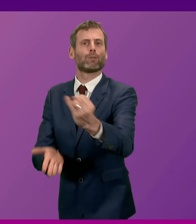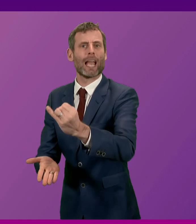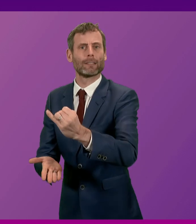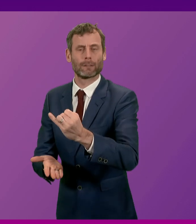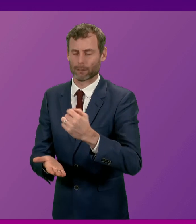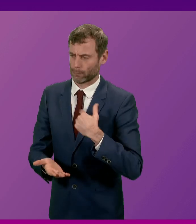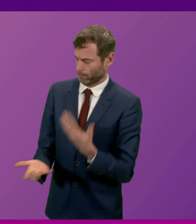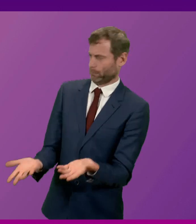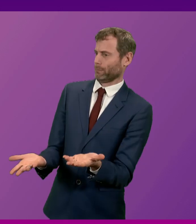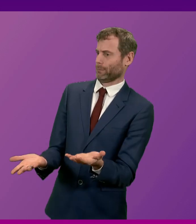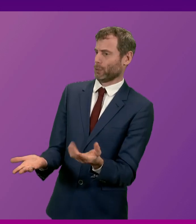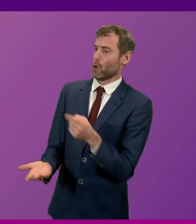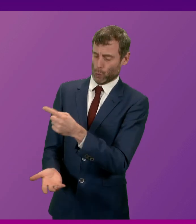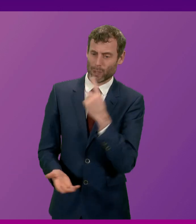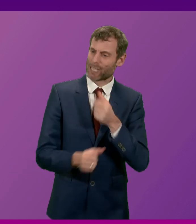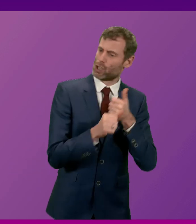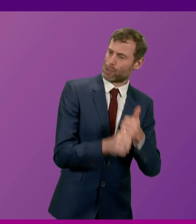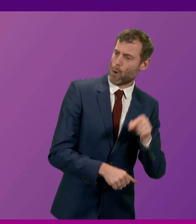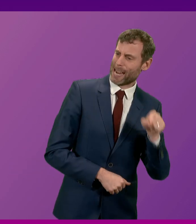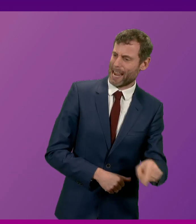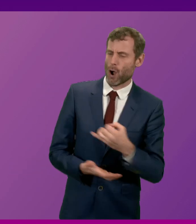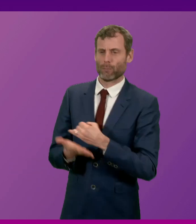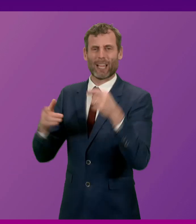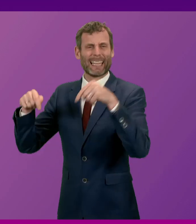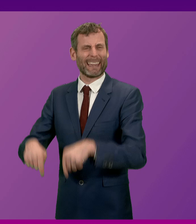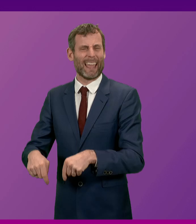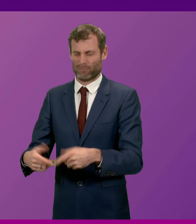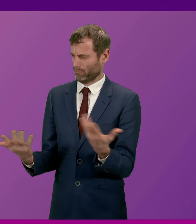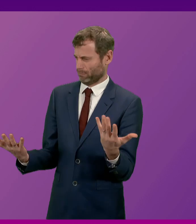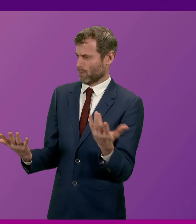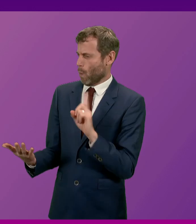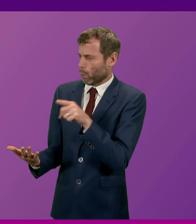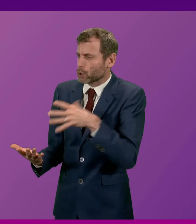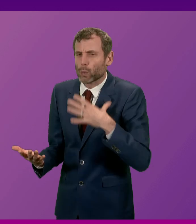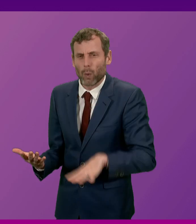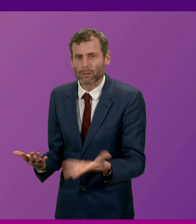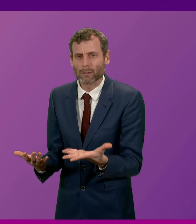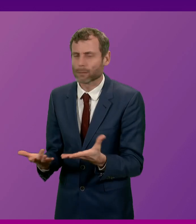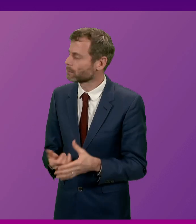You are going. Excuse me, Mr Sarwar.